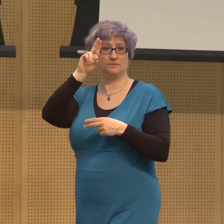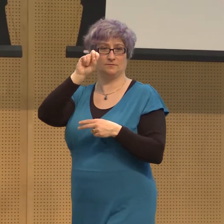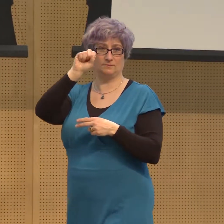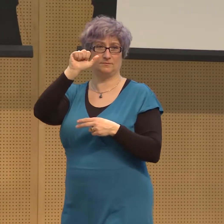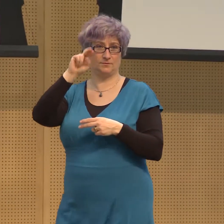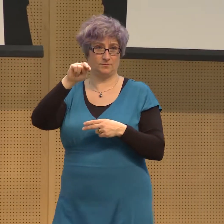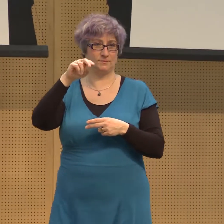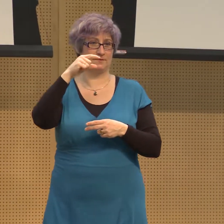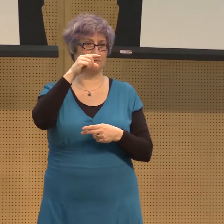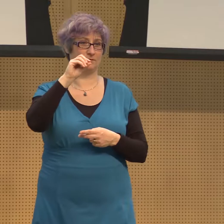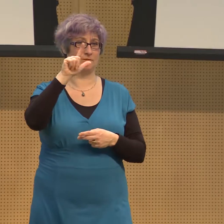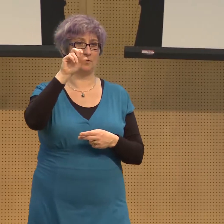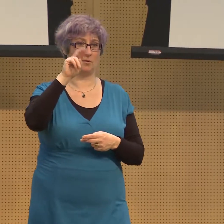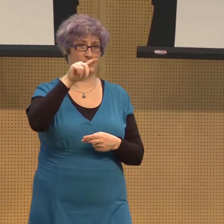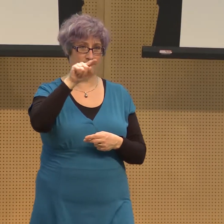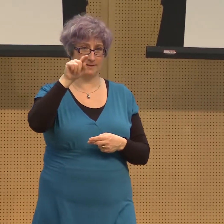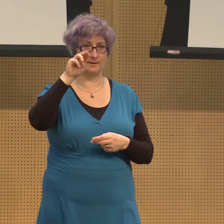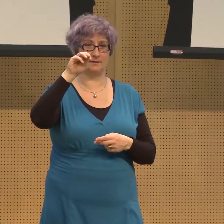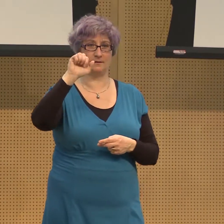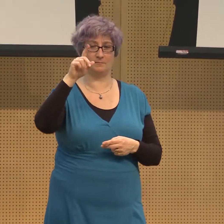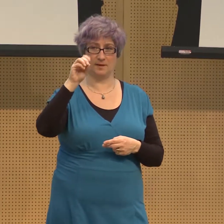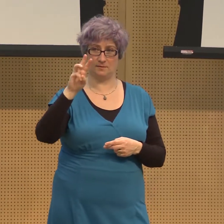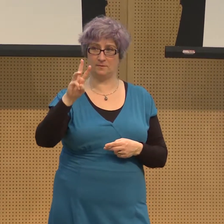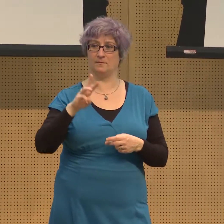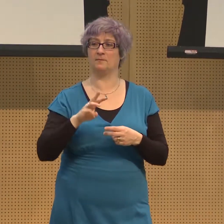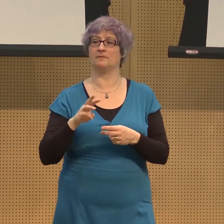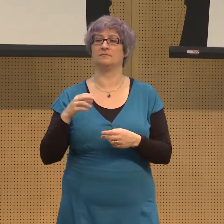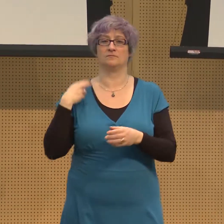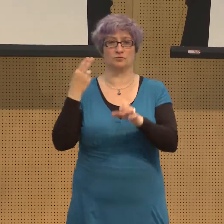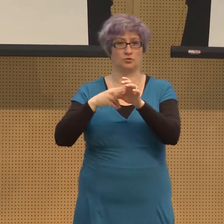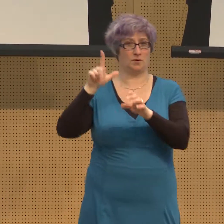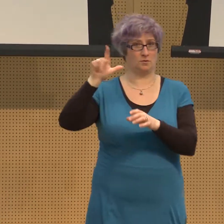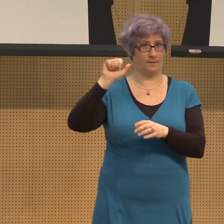I think I mentioned Susan earlier in the presentation.